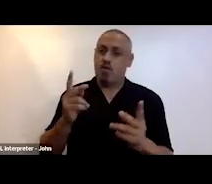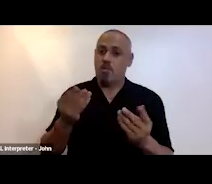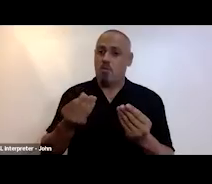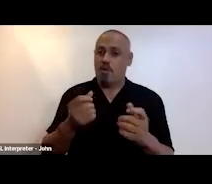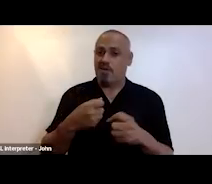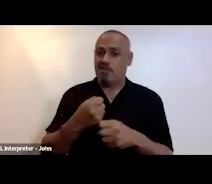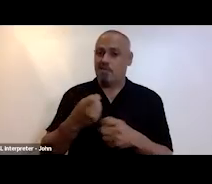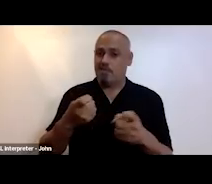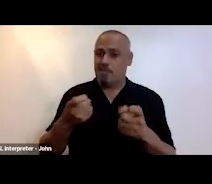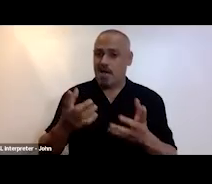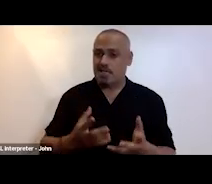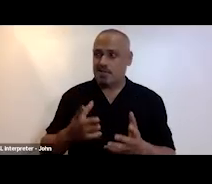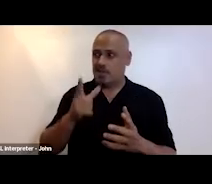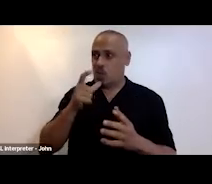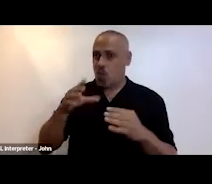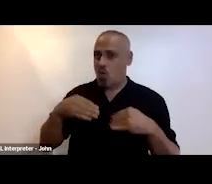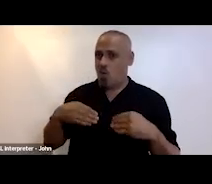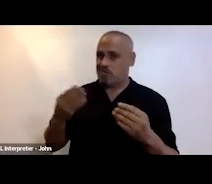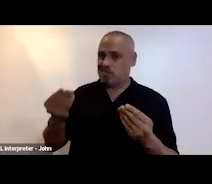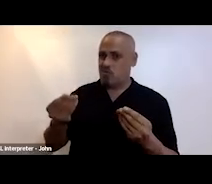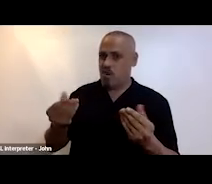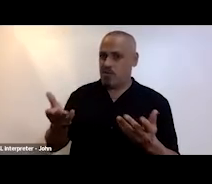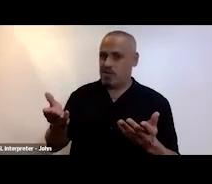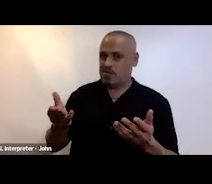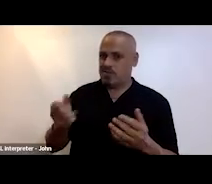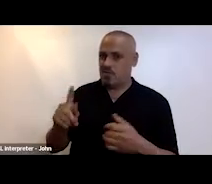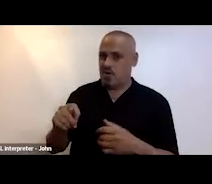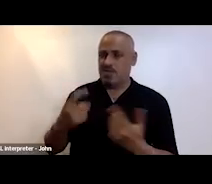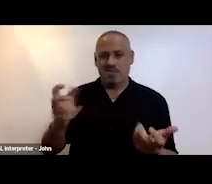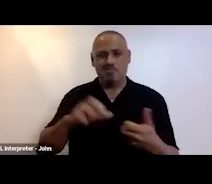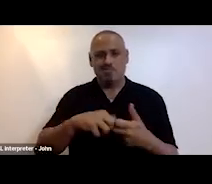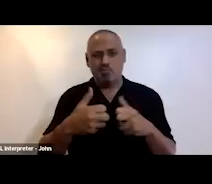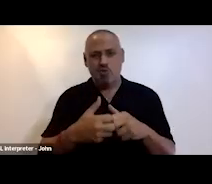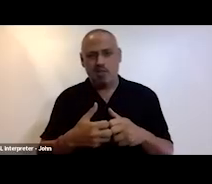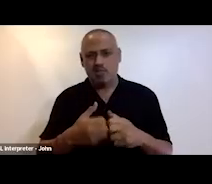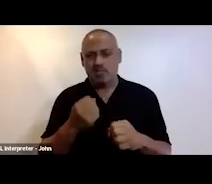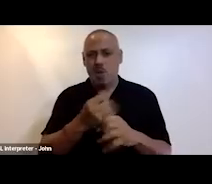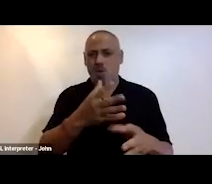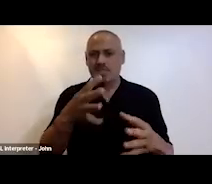and property ownership perspective, that is highly problematic, it causes a lot of damage.